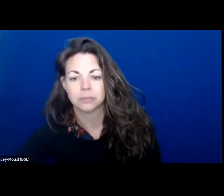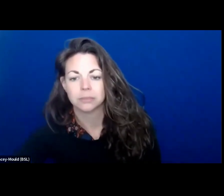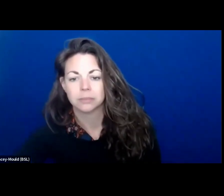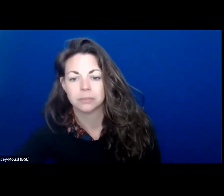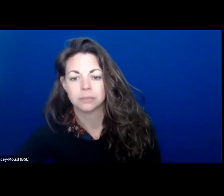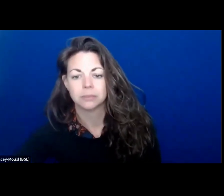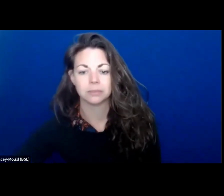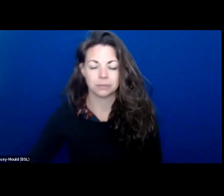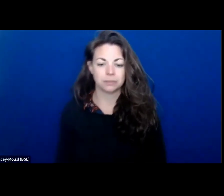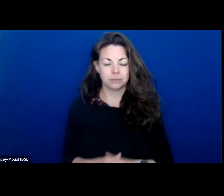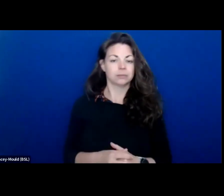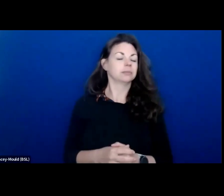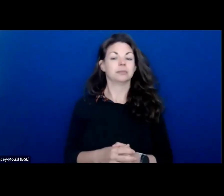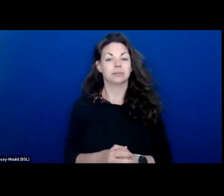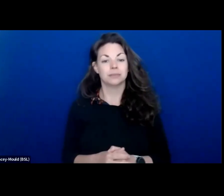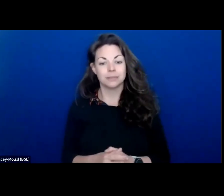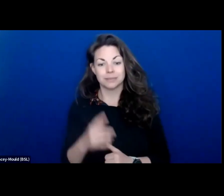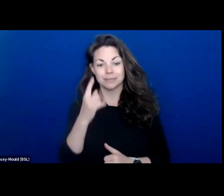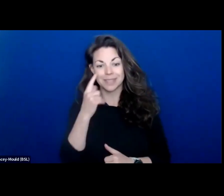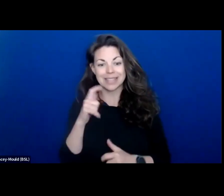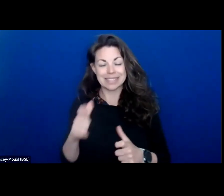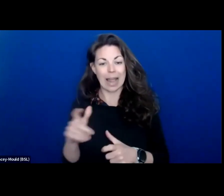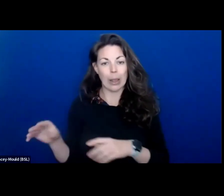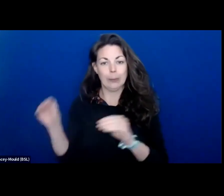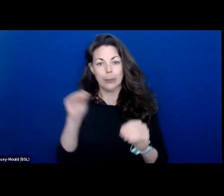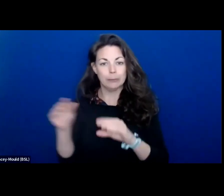I can see people are just still coming in, so I'll just give it a couple more minutes.